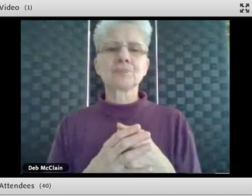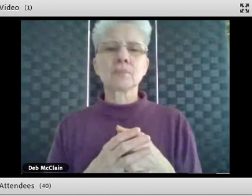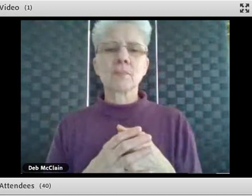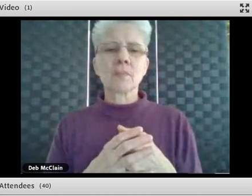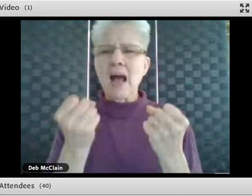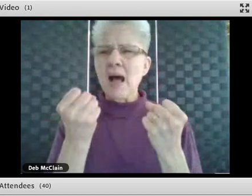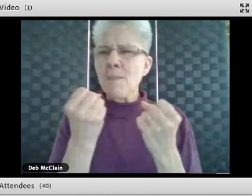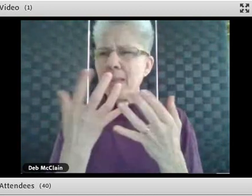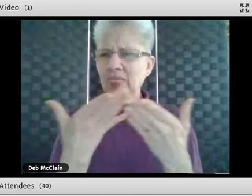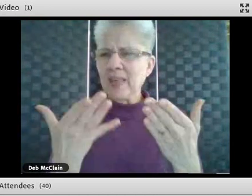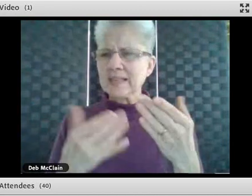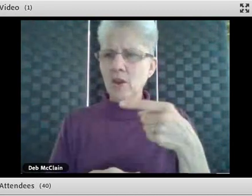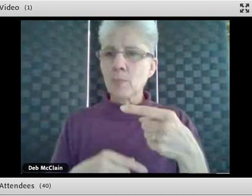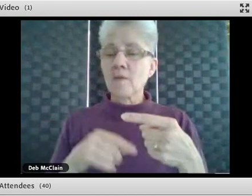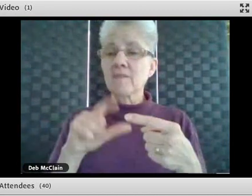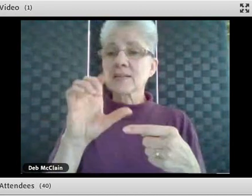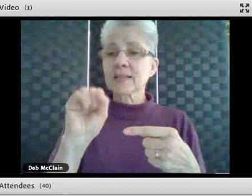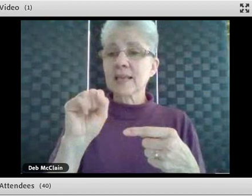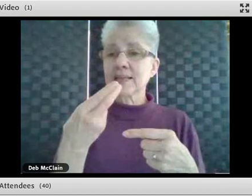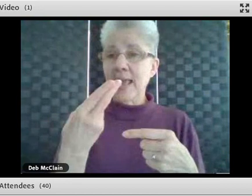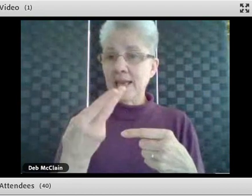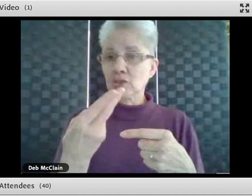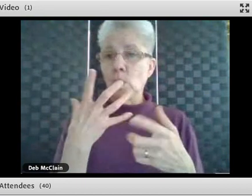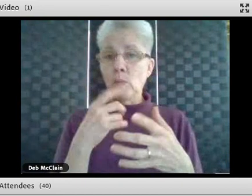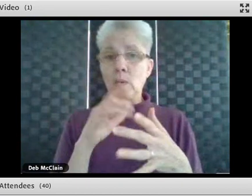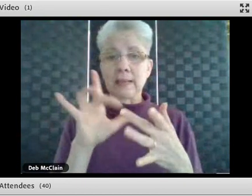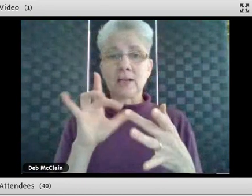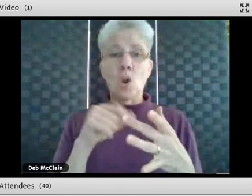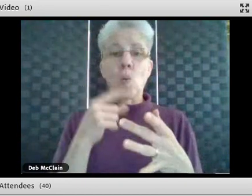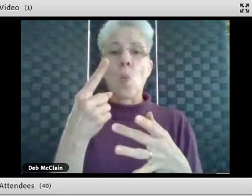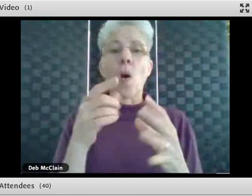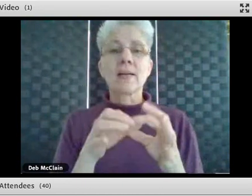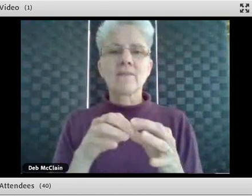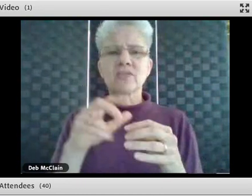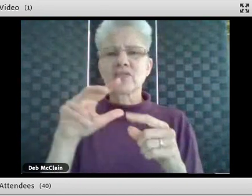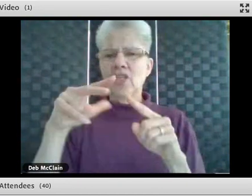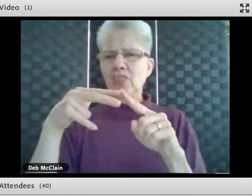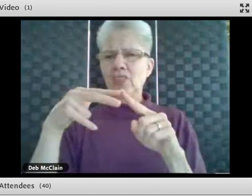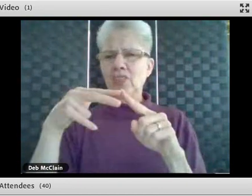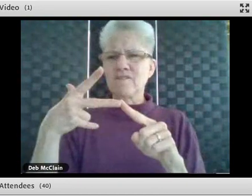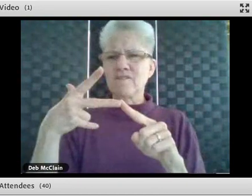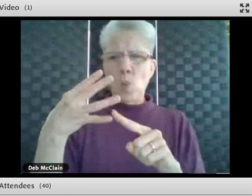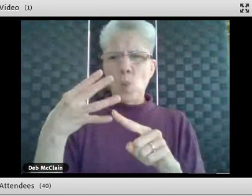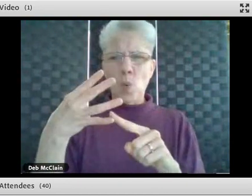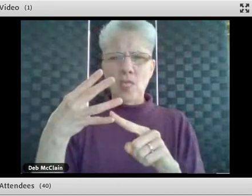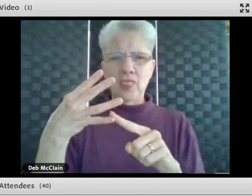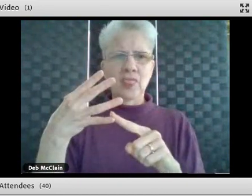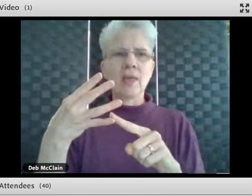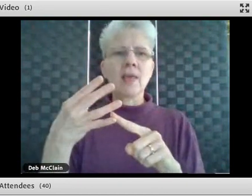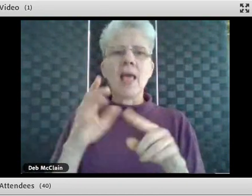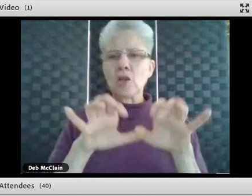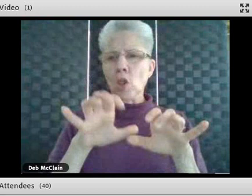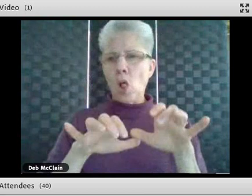But for LCSH, we want to click on one of the -- the third or fourth link down, and then you log in.